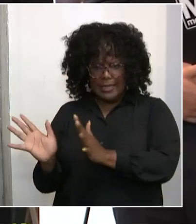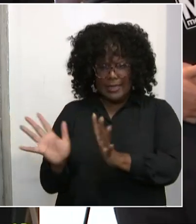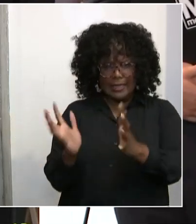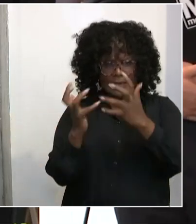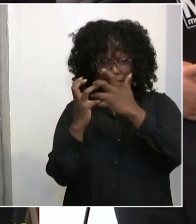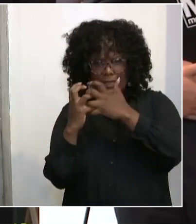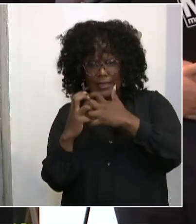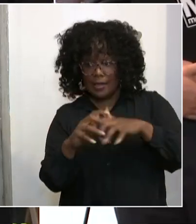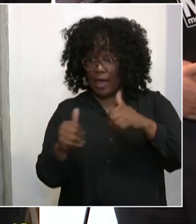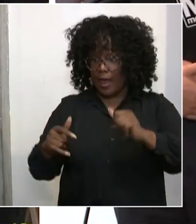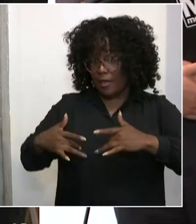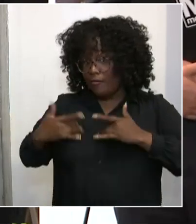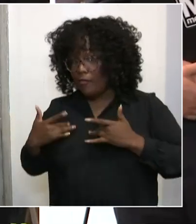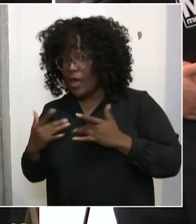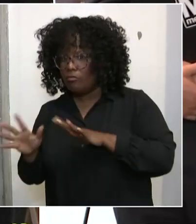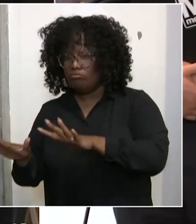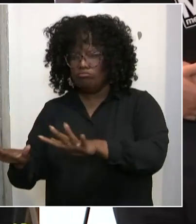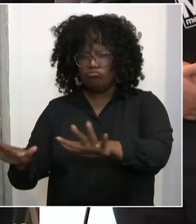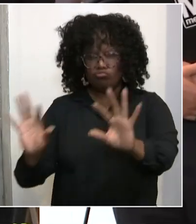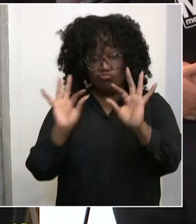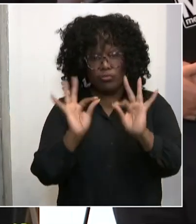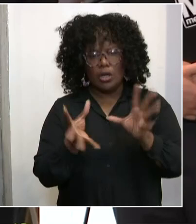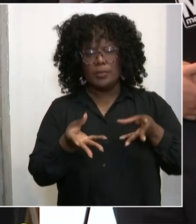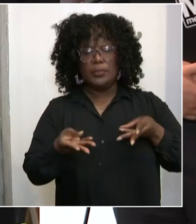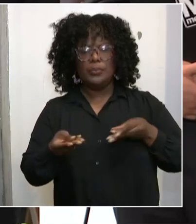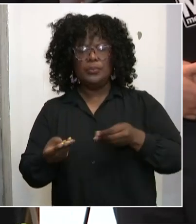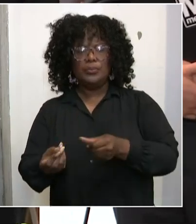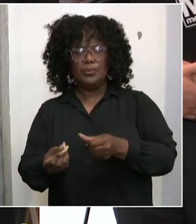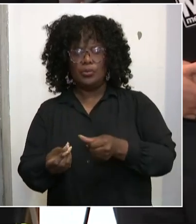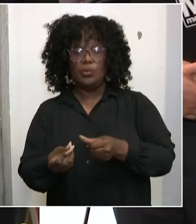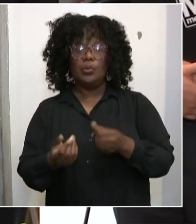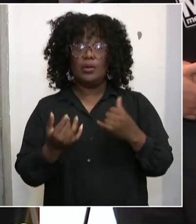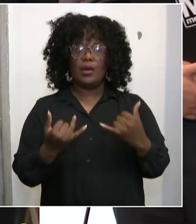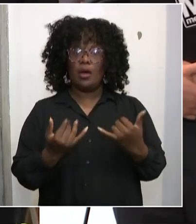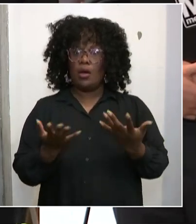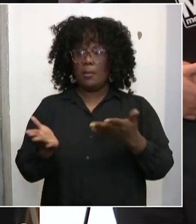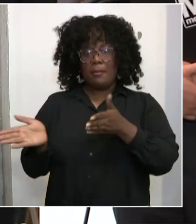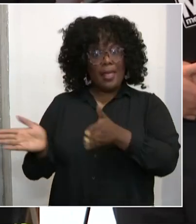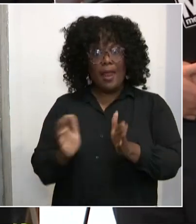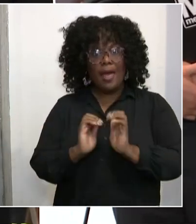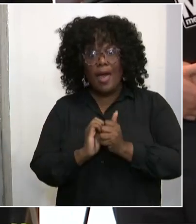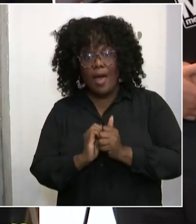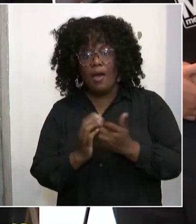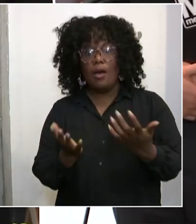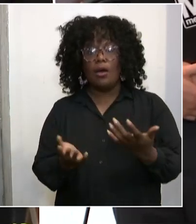and our joint planning efforts have included uh site visits, uh, tabletop exercise, intelligence coordination,